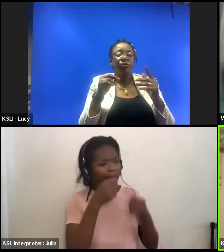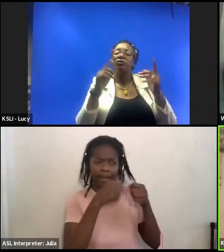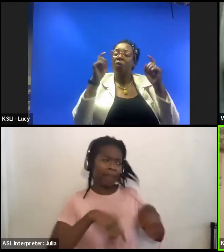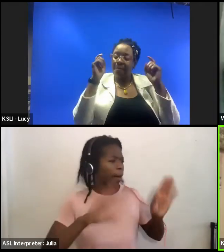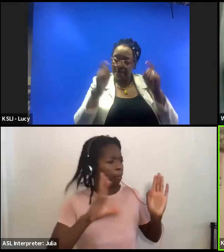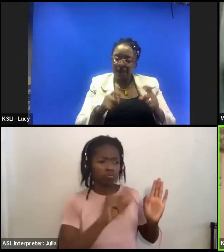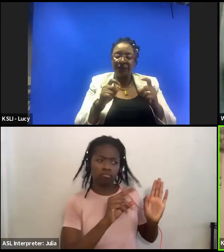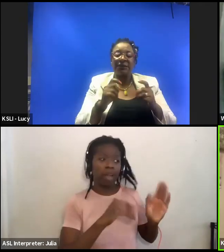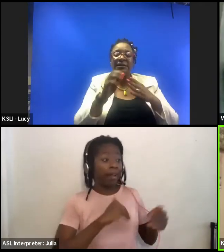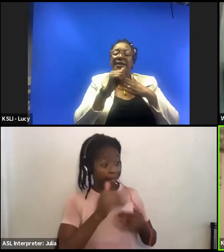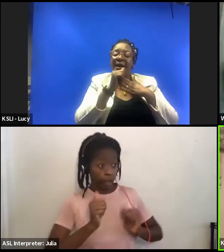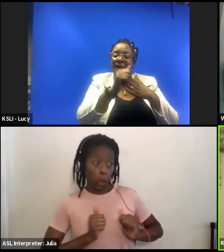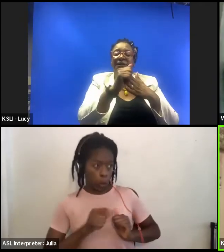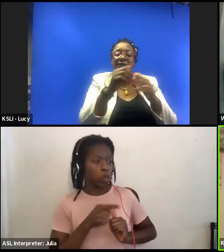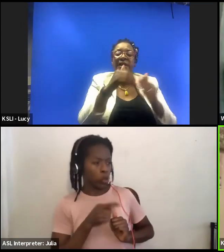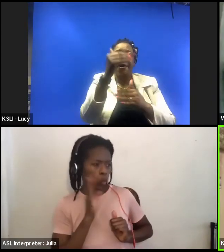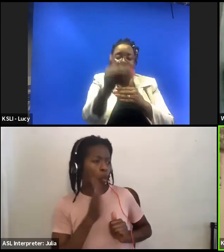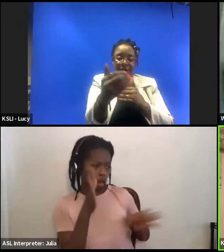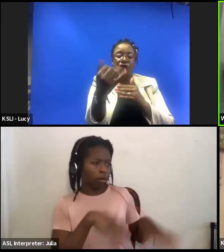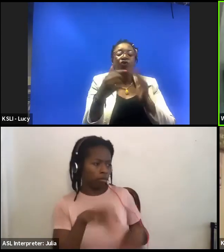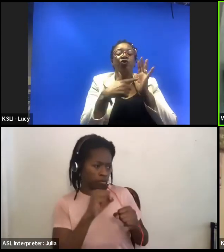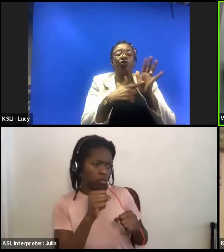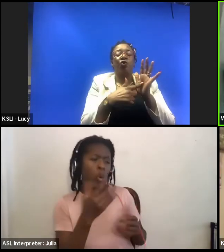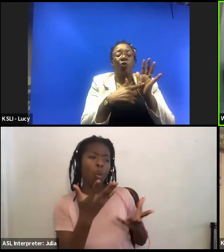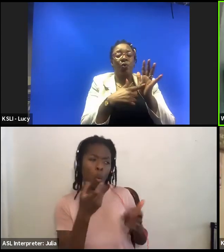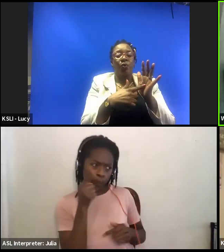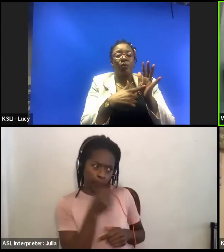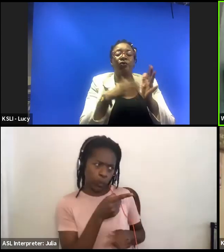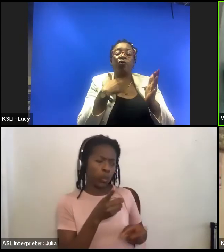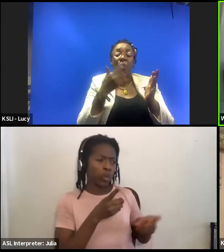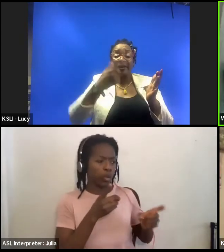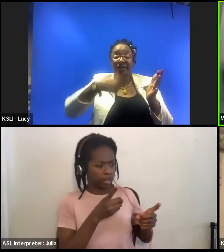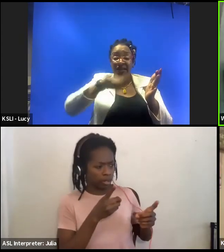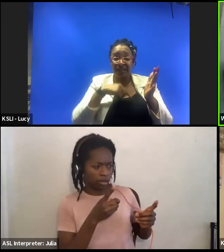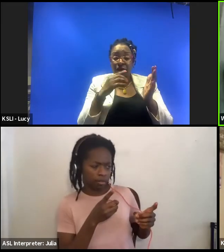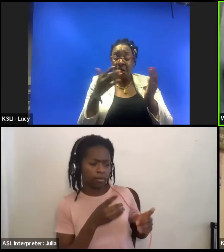because we want you to direct the next show. Do you want us to carry your baby for you? We shall do that."